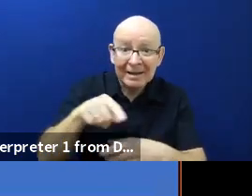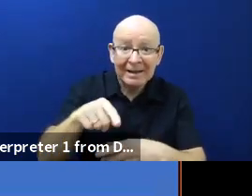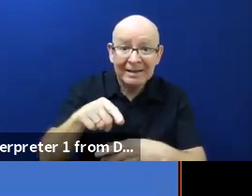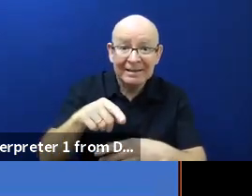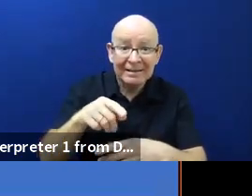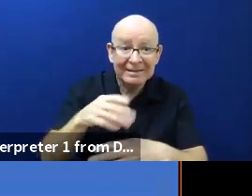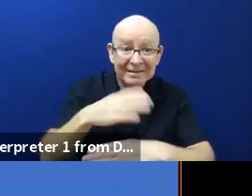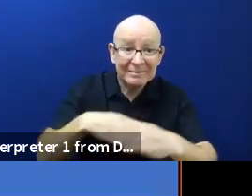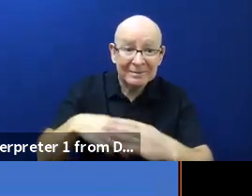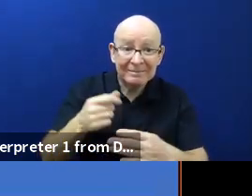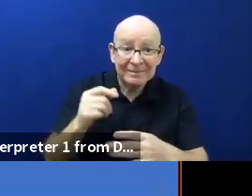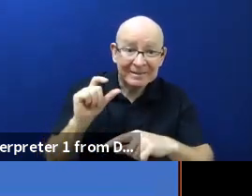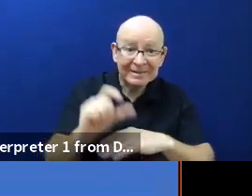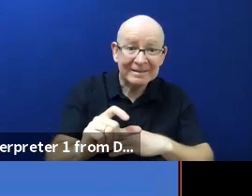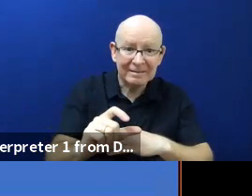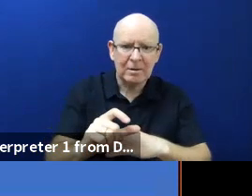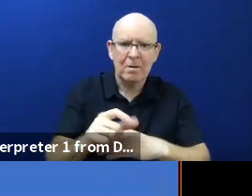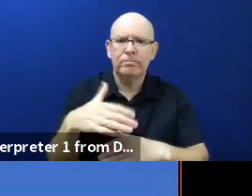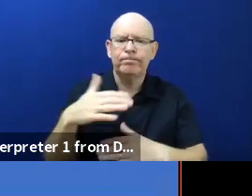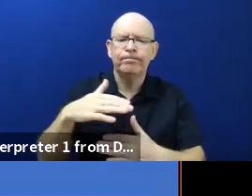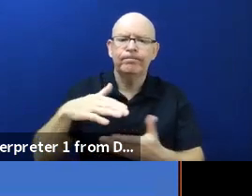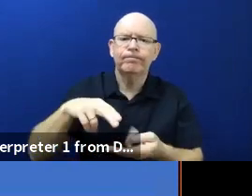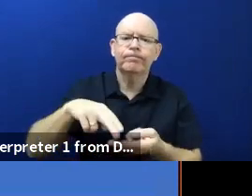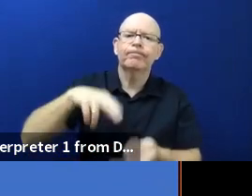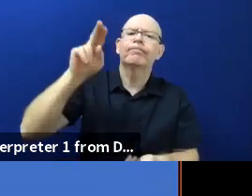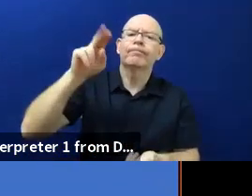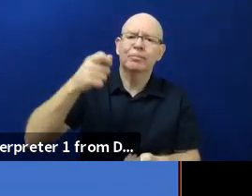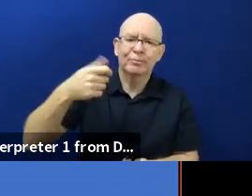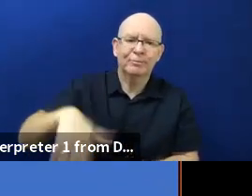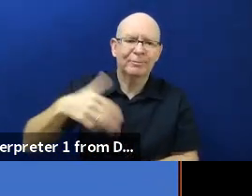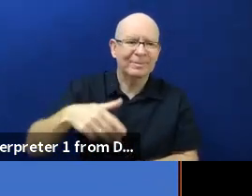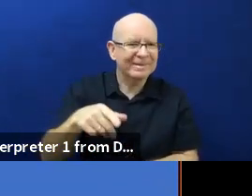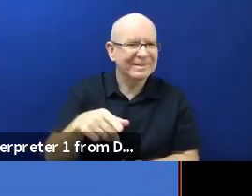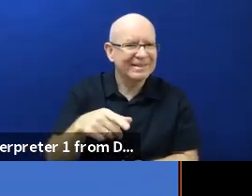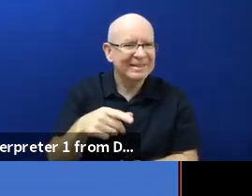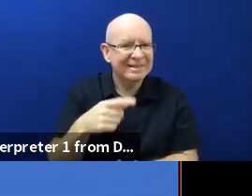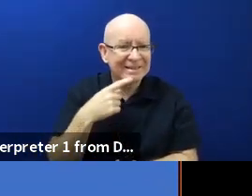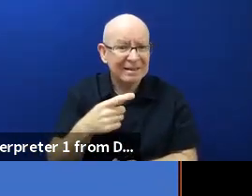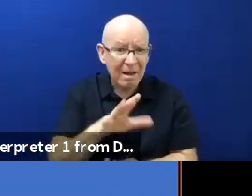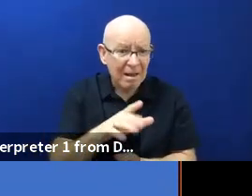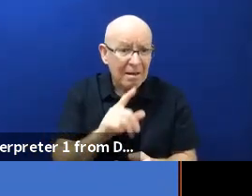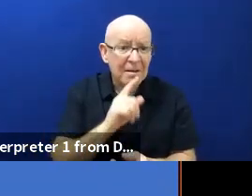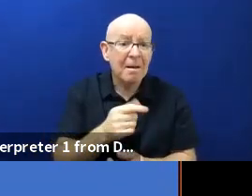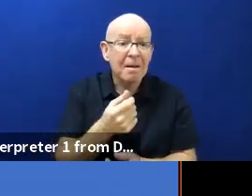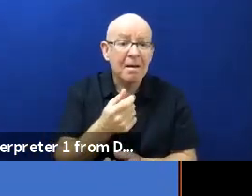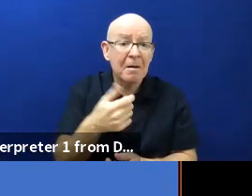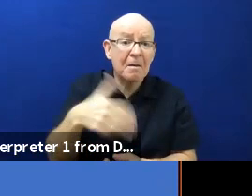seven times 15 times the poverty line. So, if we look the income distribution in South Africa